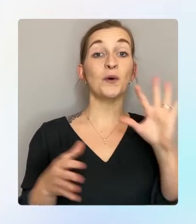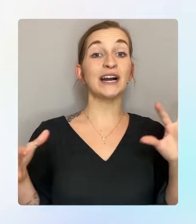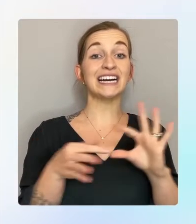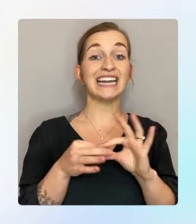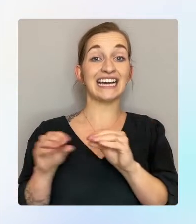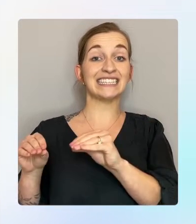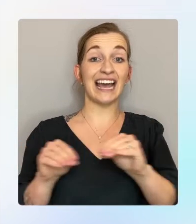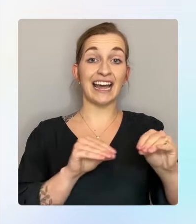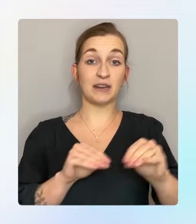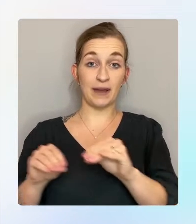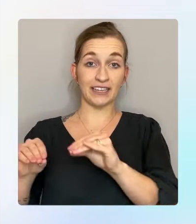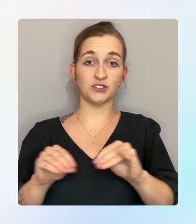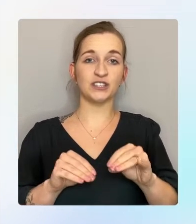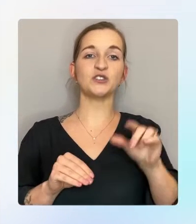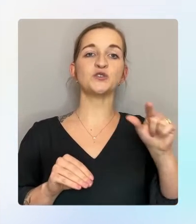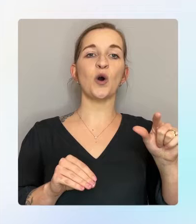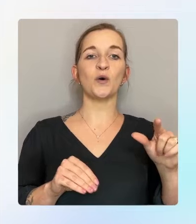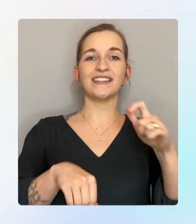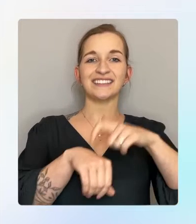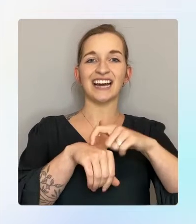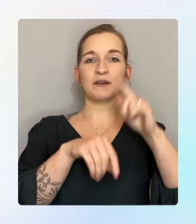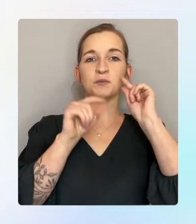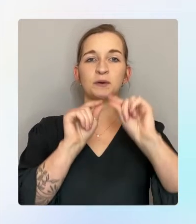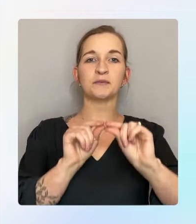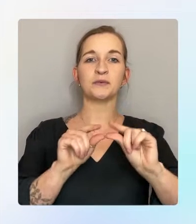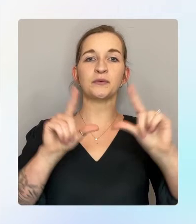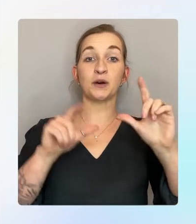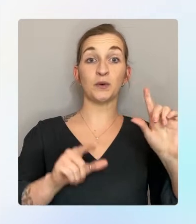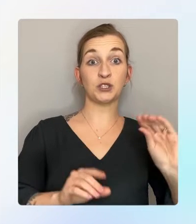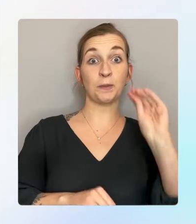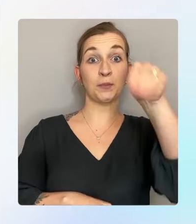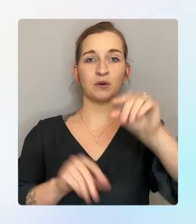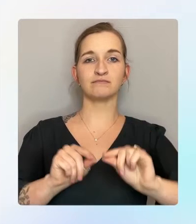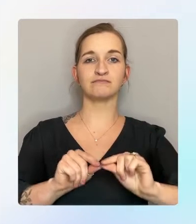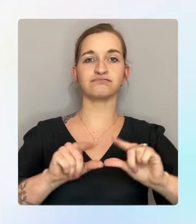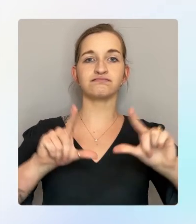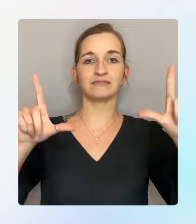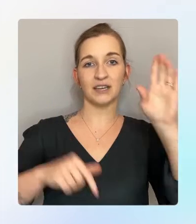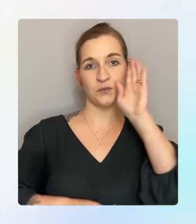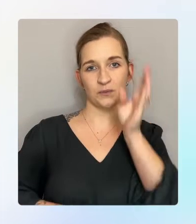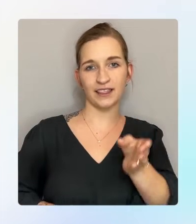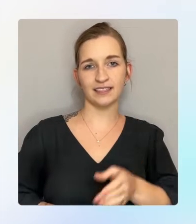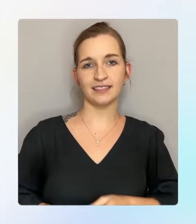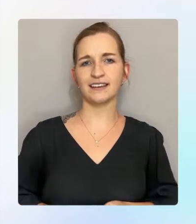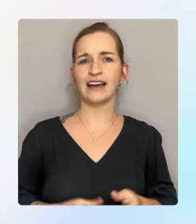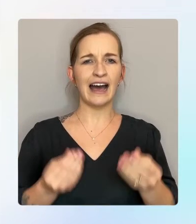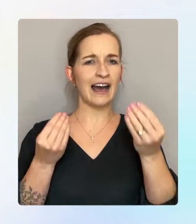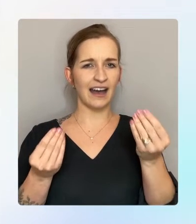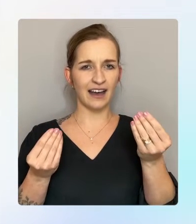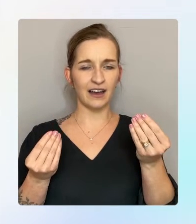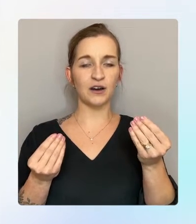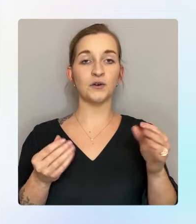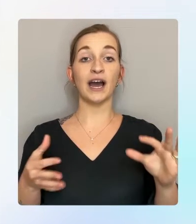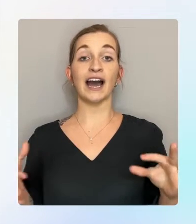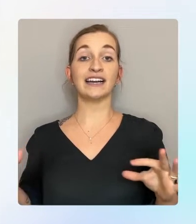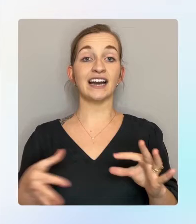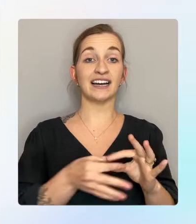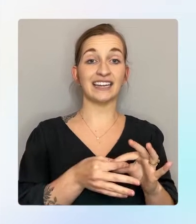so that the timer will have a nice scale-up effect when it is placed. To do this, you can connect an animation patch